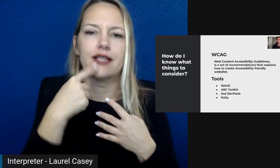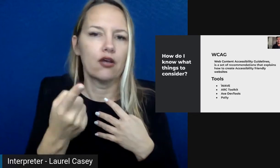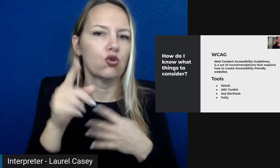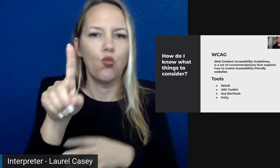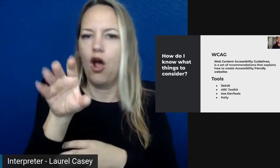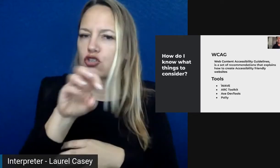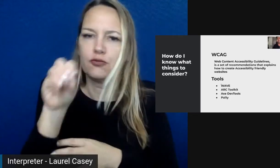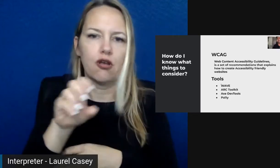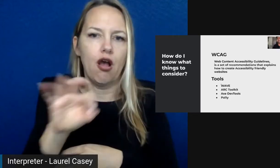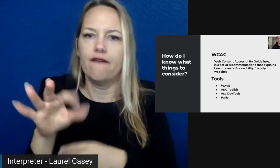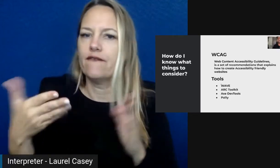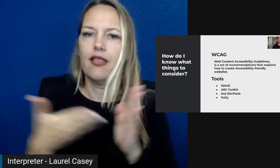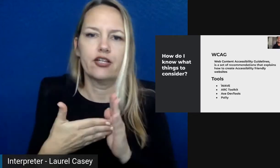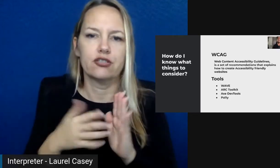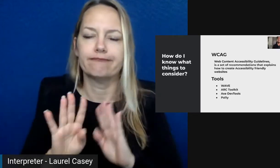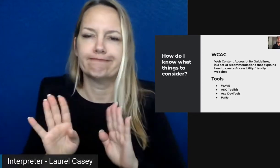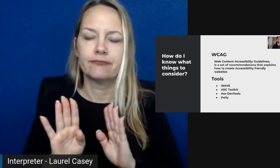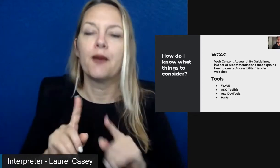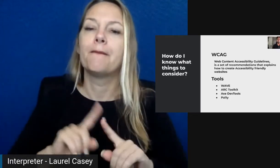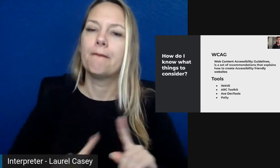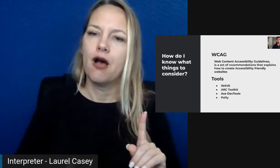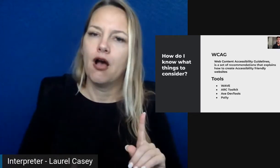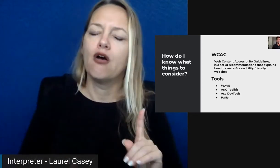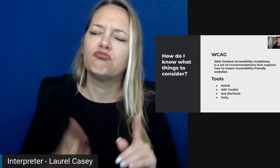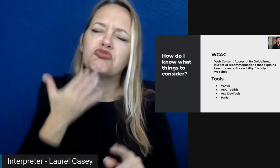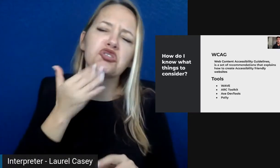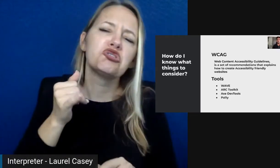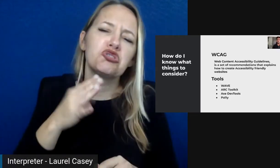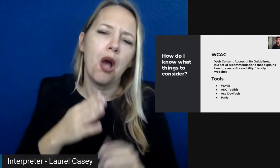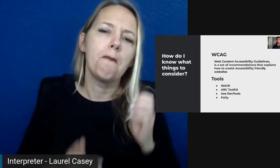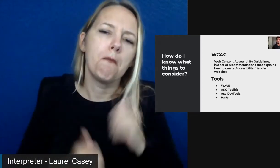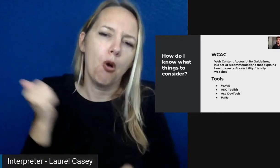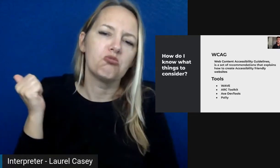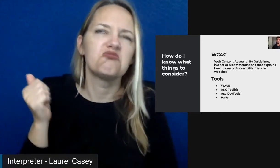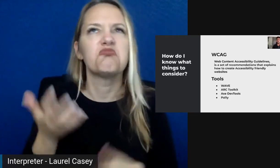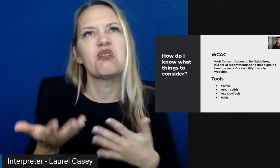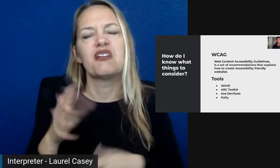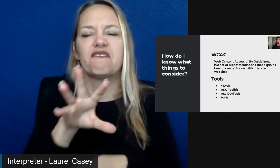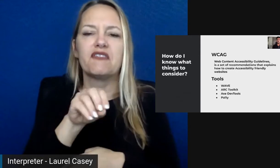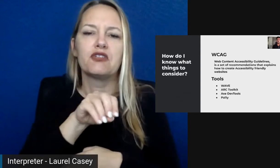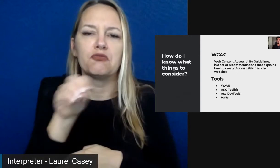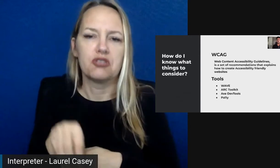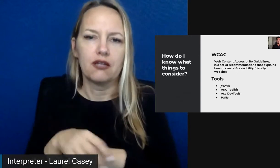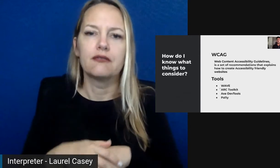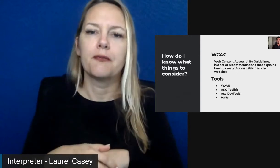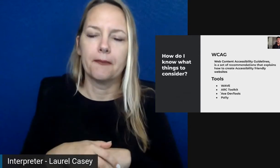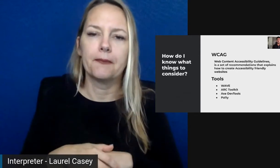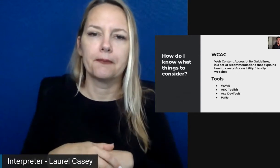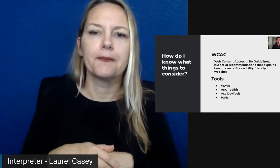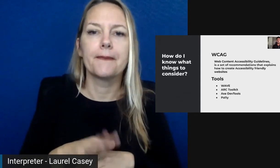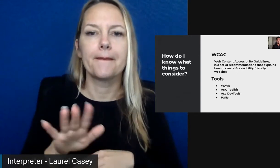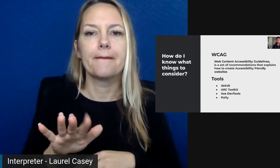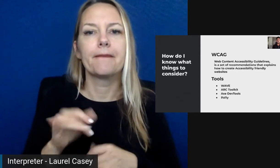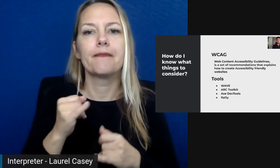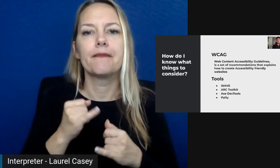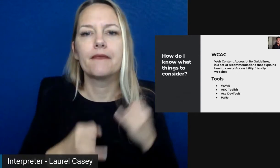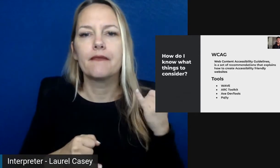that you are making, but they will do a good job in highlighting 30 to 50% of those violations. The last tool [unintelligible 16:44]